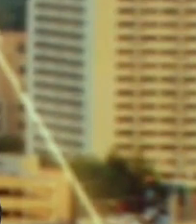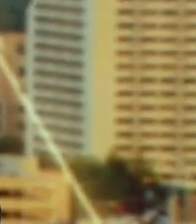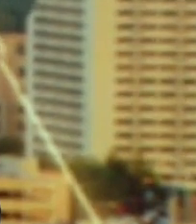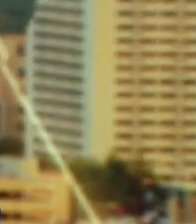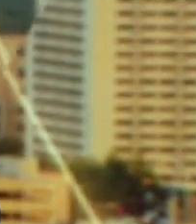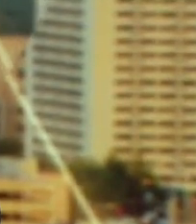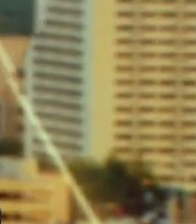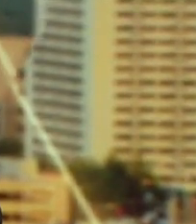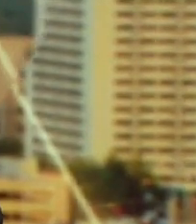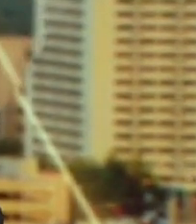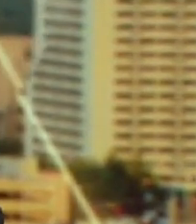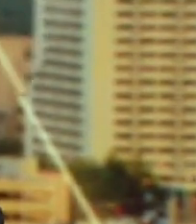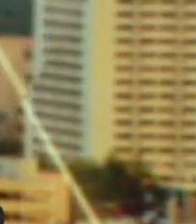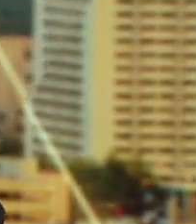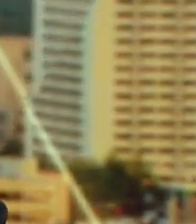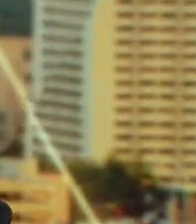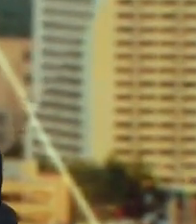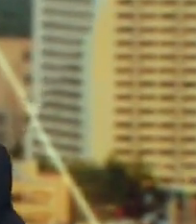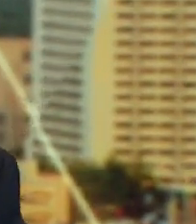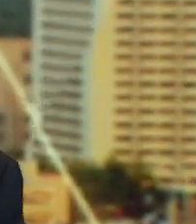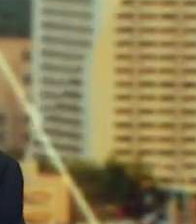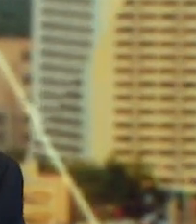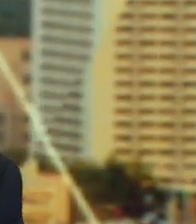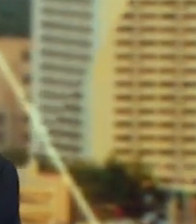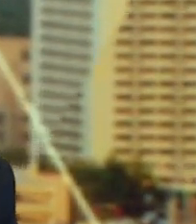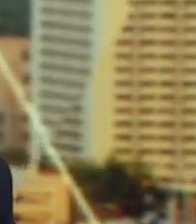FIRST UP IS FROM THE LAS CRUCES FOUNDATION -- DOUG: SOME PROGRAMMING NOTES.